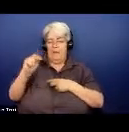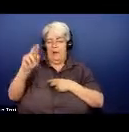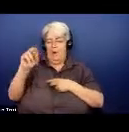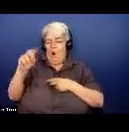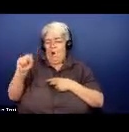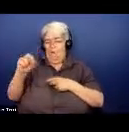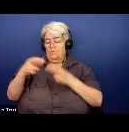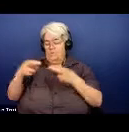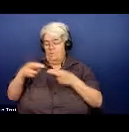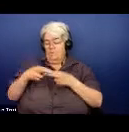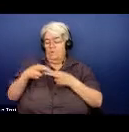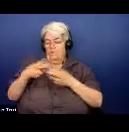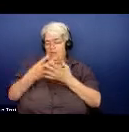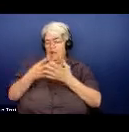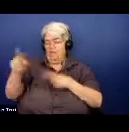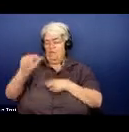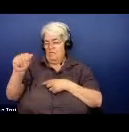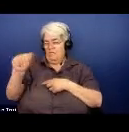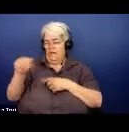is another example. I'm an attorney